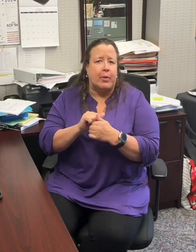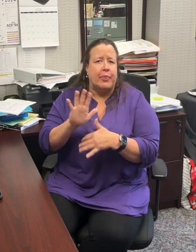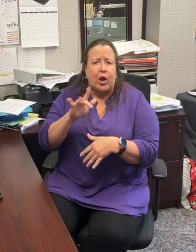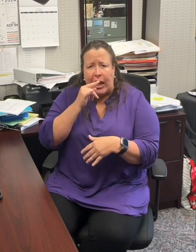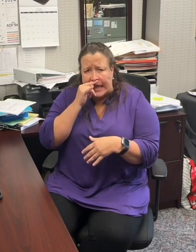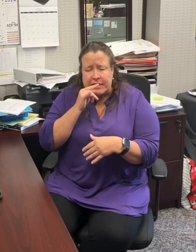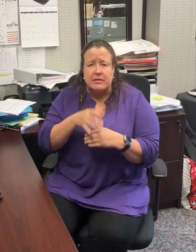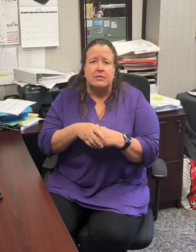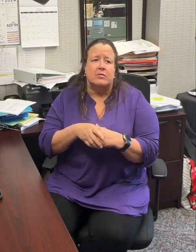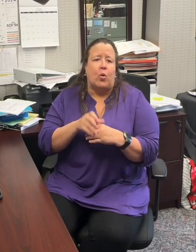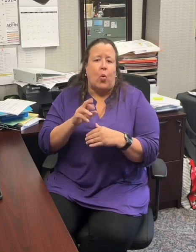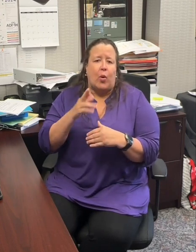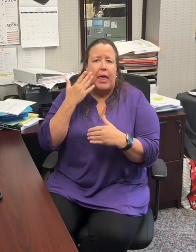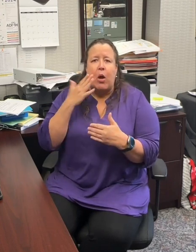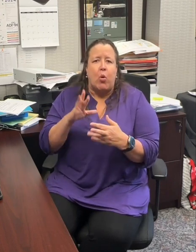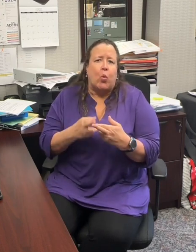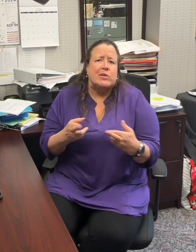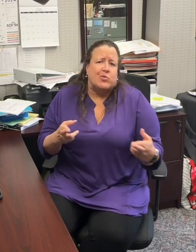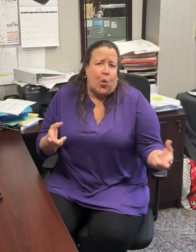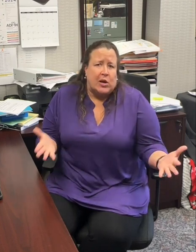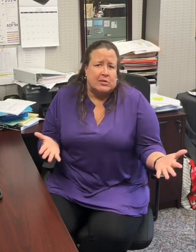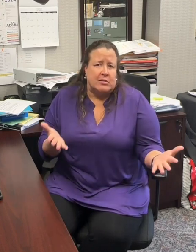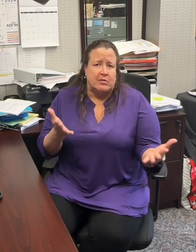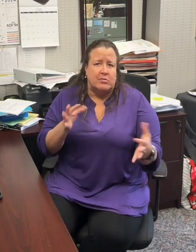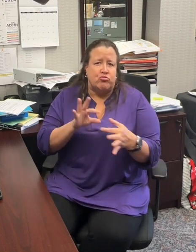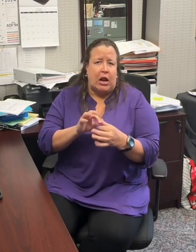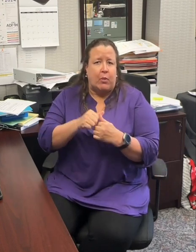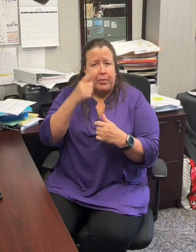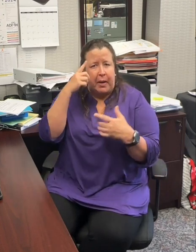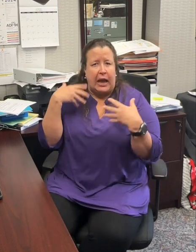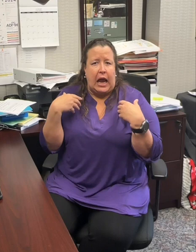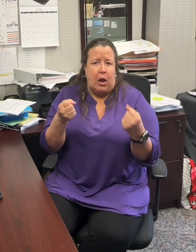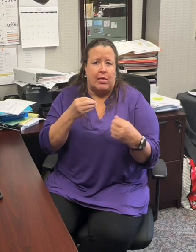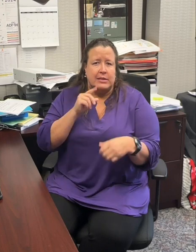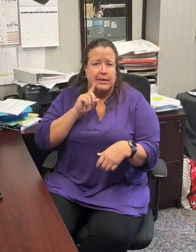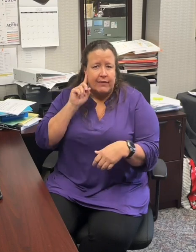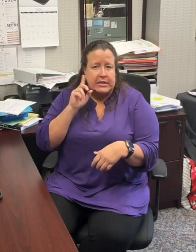we have parents who call who need assistance with their kids, or they don't know what